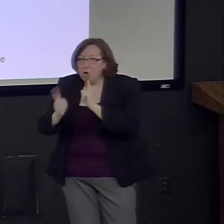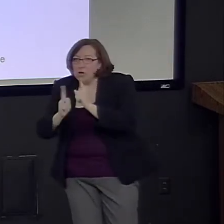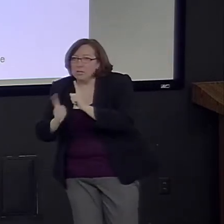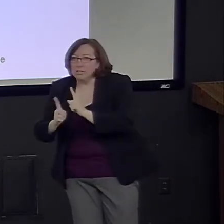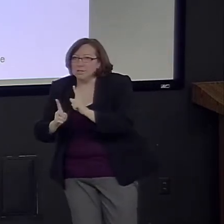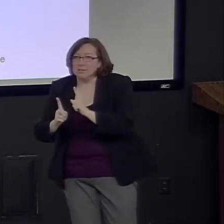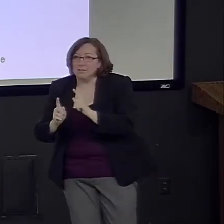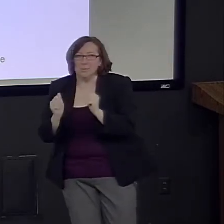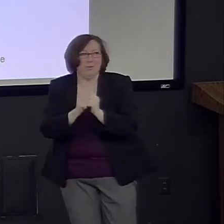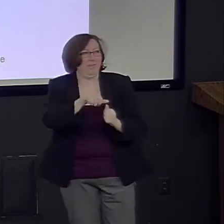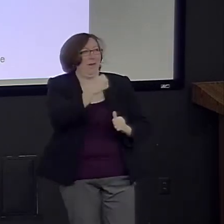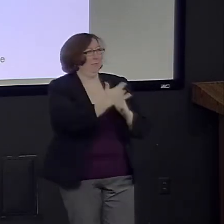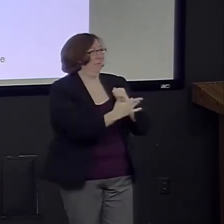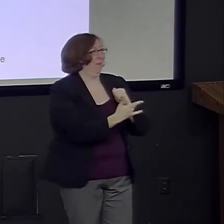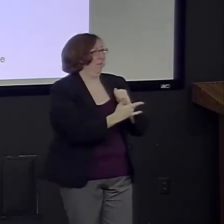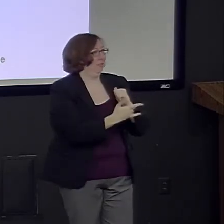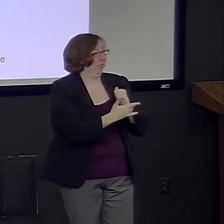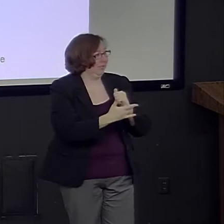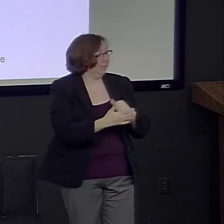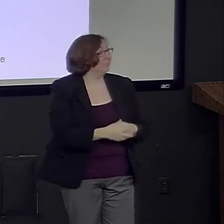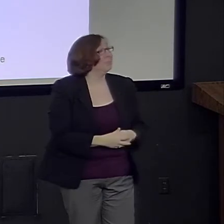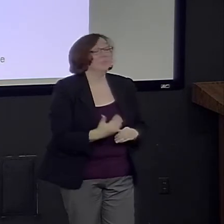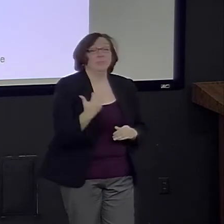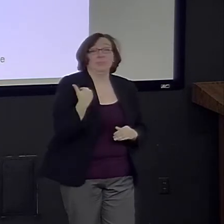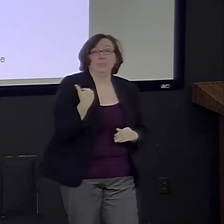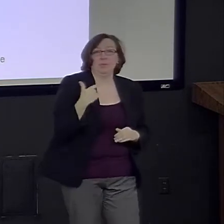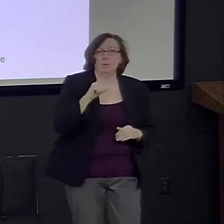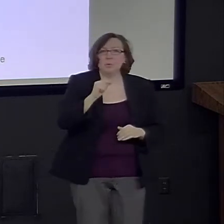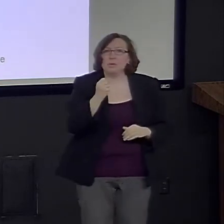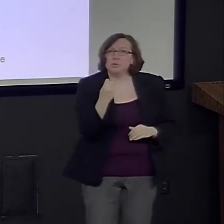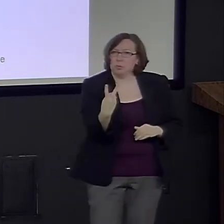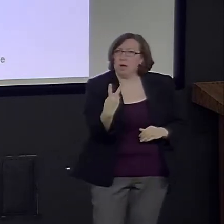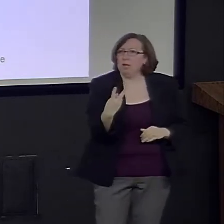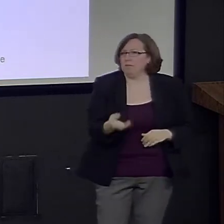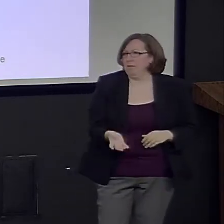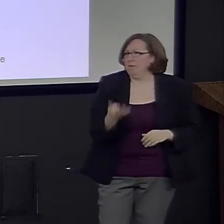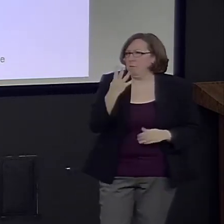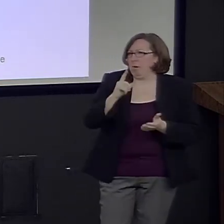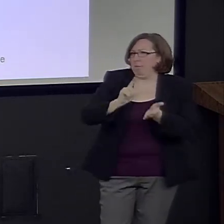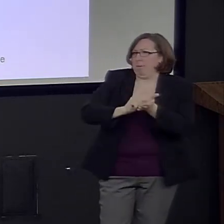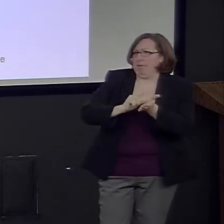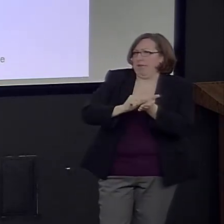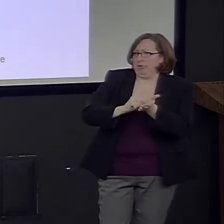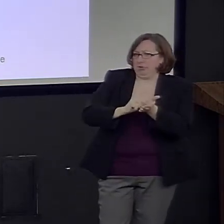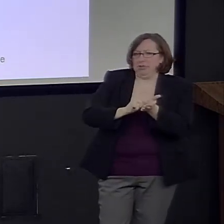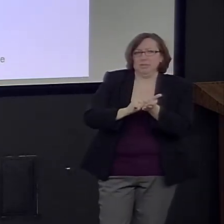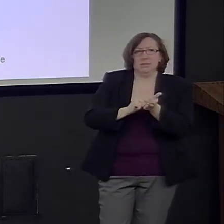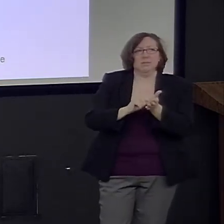in 2012, there were four publications on NIRS with two brain imaging studies,